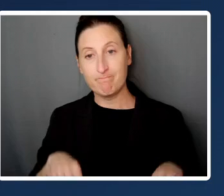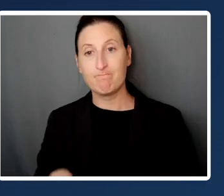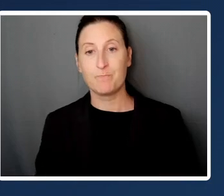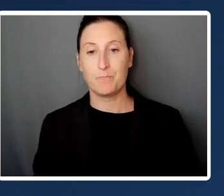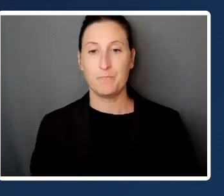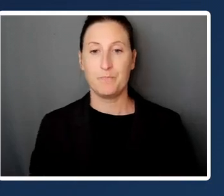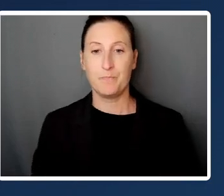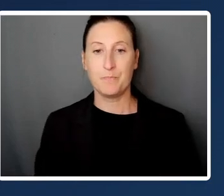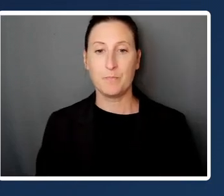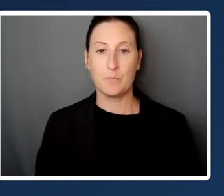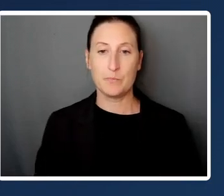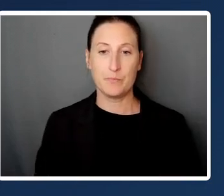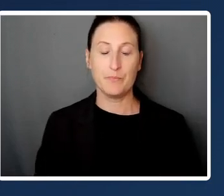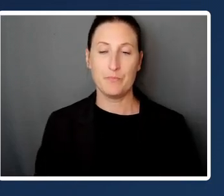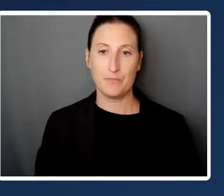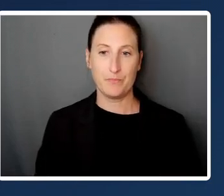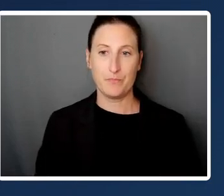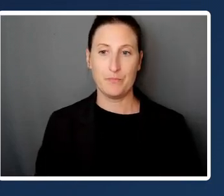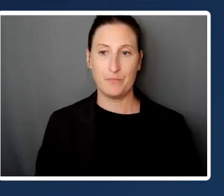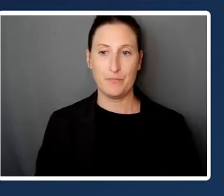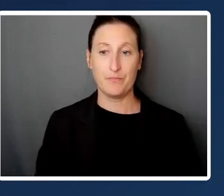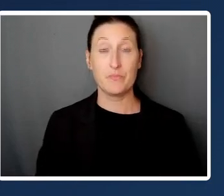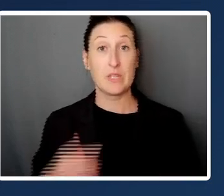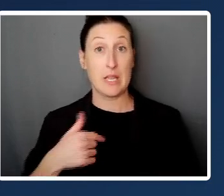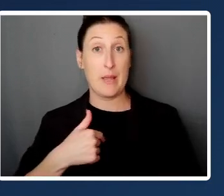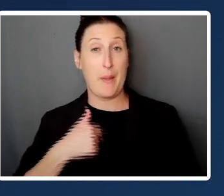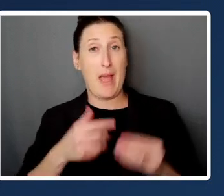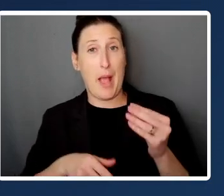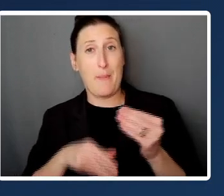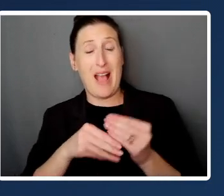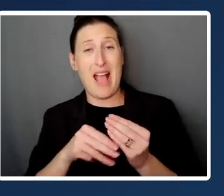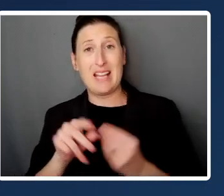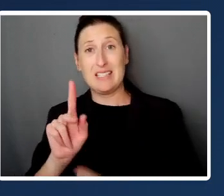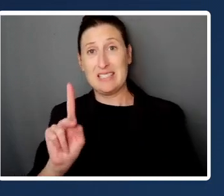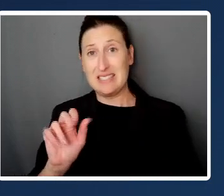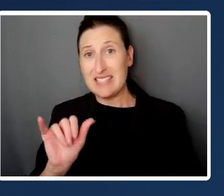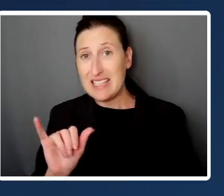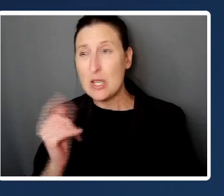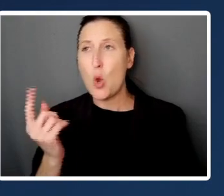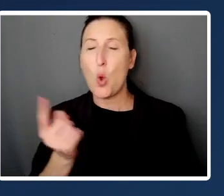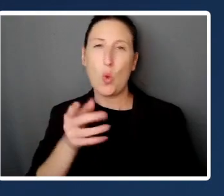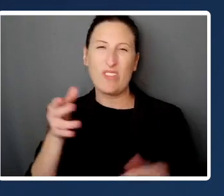did it in rural communities in Kentucky. But I don't think there would be any difference because